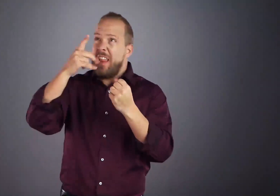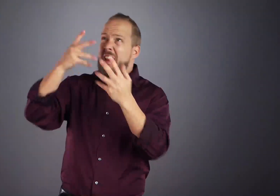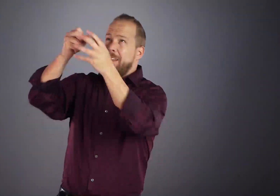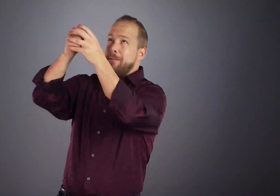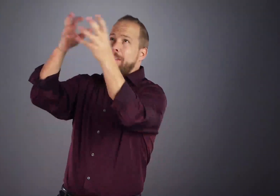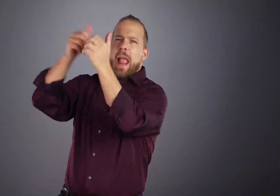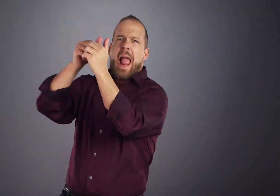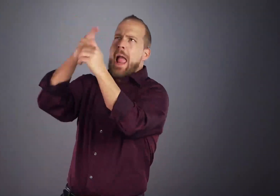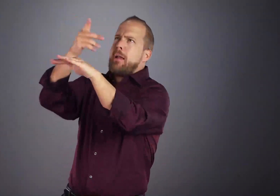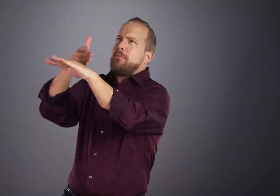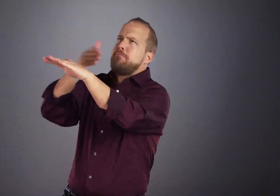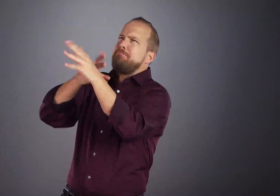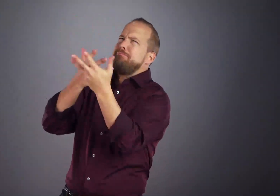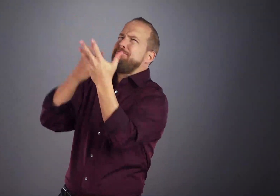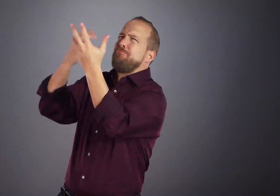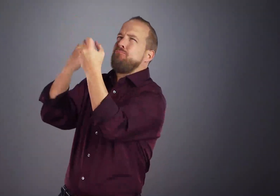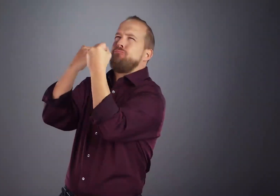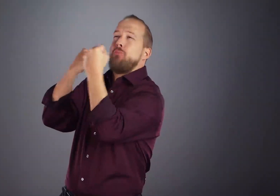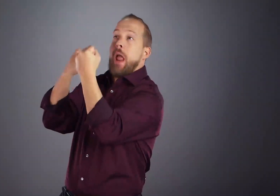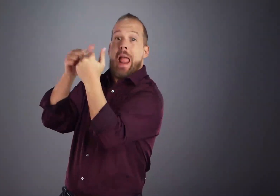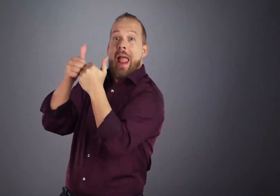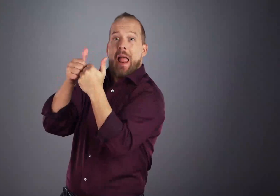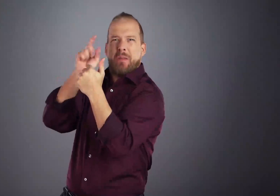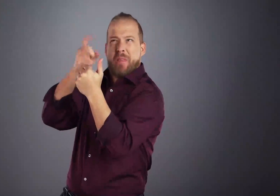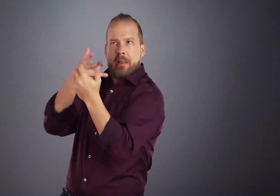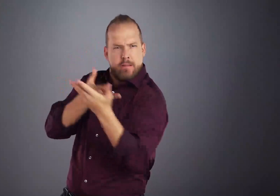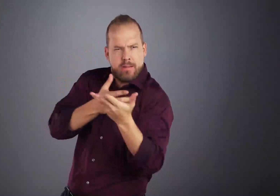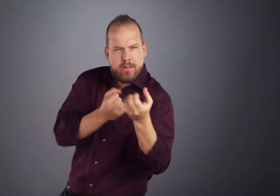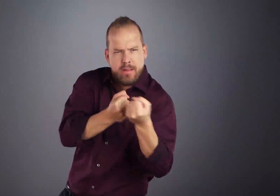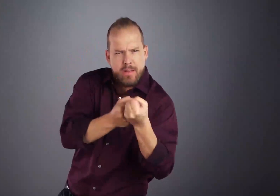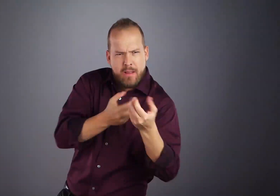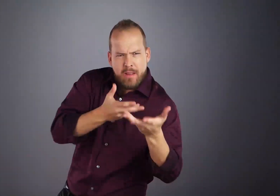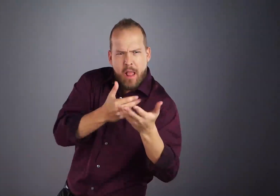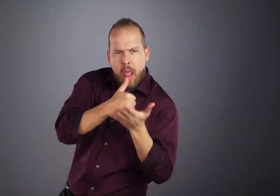through work and self-sacrifice for others,